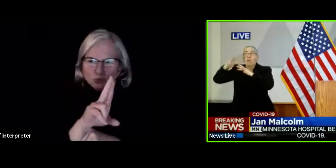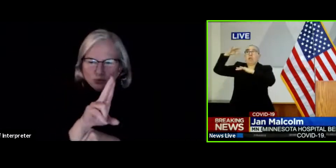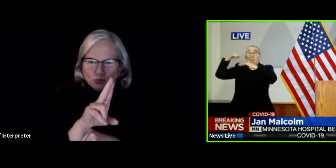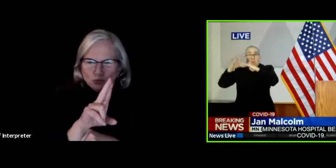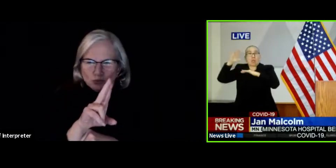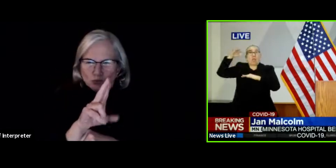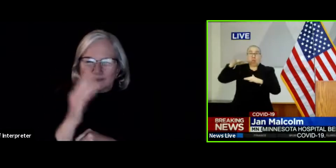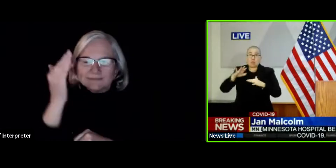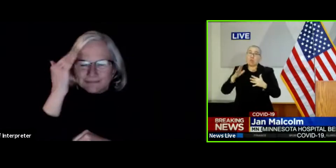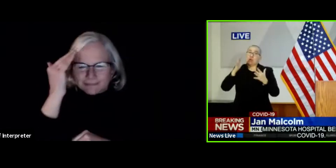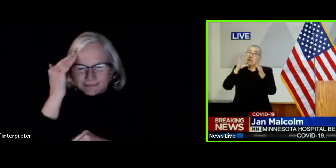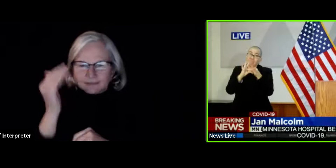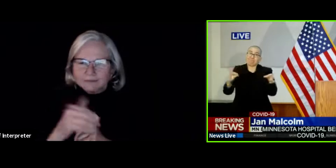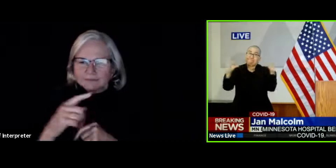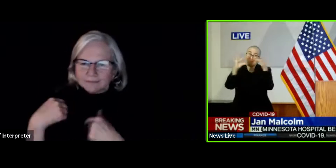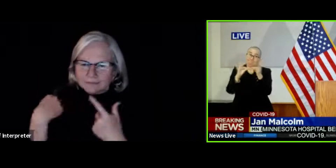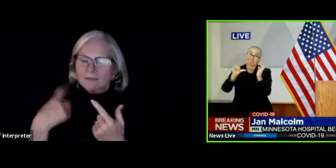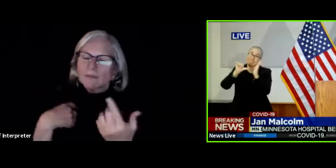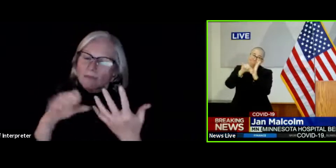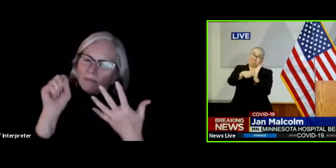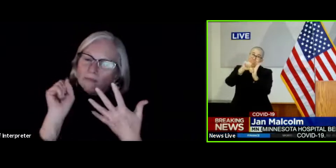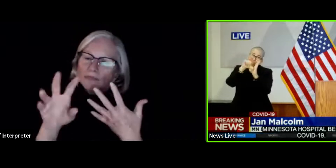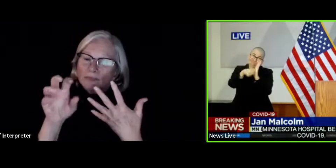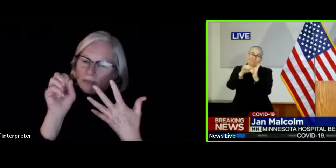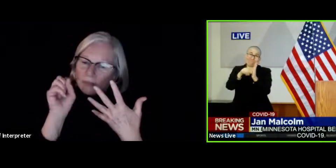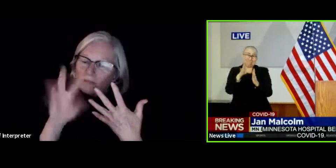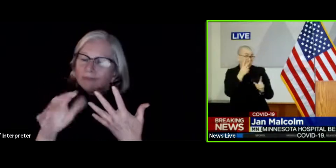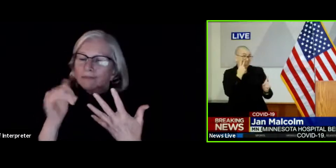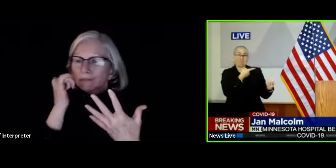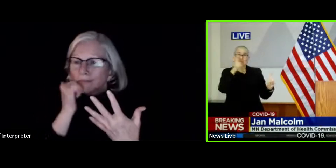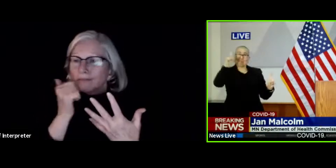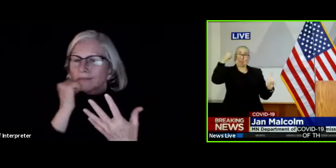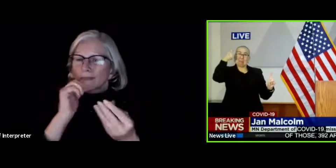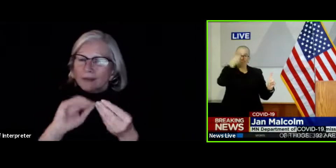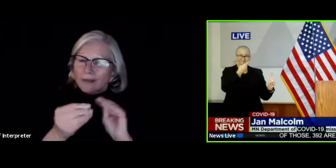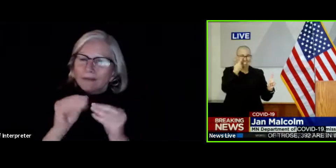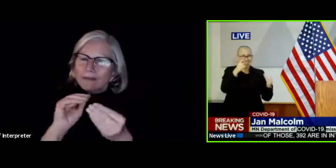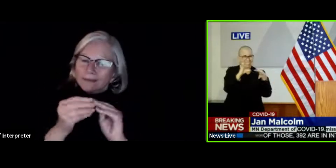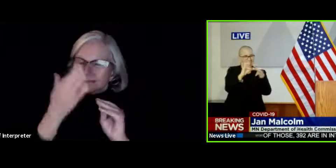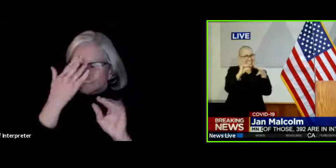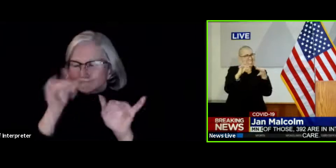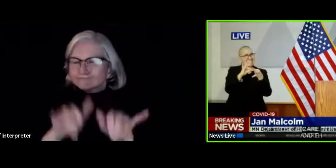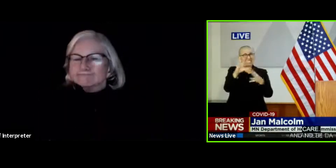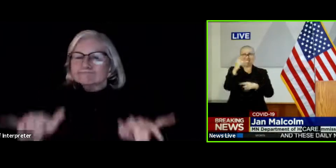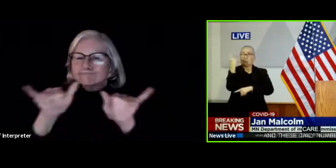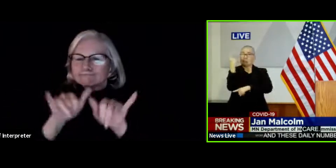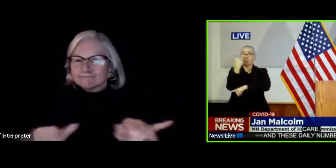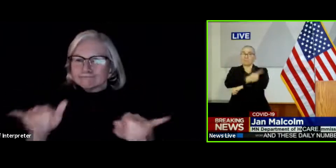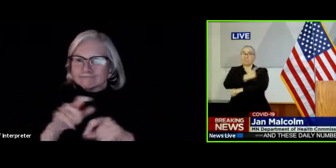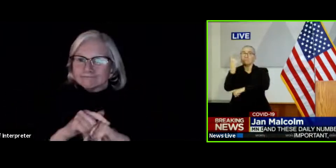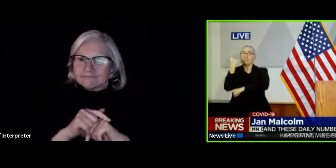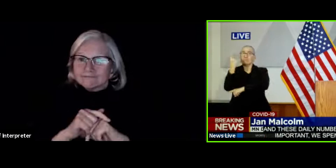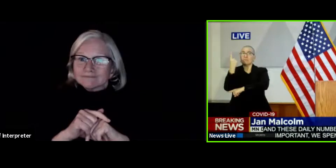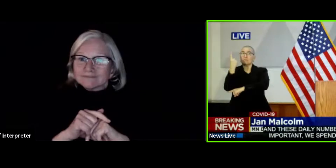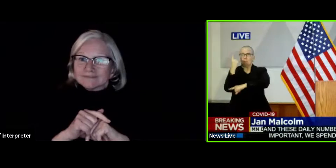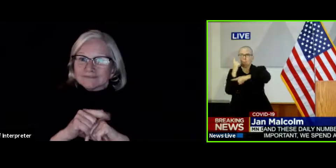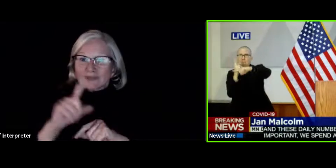BUT AS THE GOVERNOR JUST LAID OUT SO VERY CLEARLY, ONE DAY OR EACH A COUPLE DAYS DOES NOT MAKE A TRENDS, NECESSARILY.